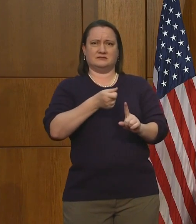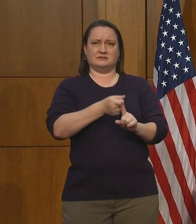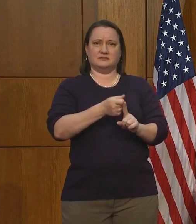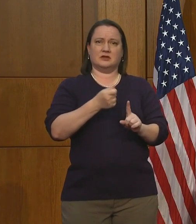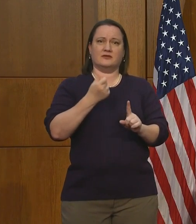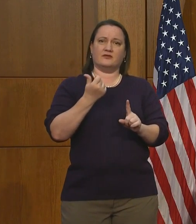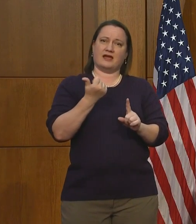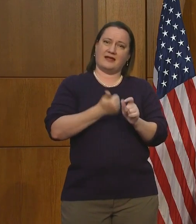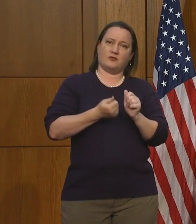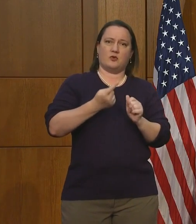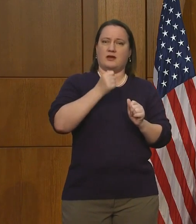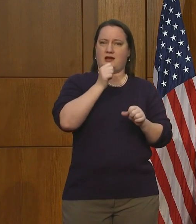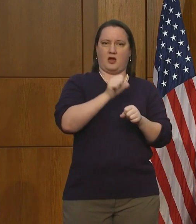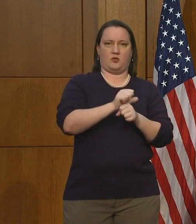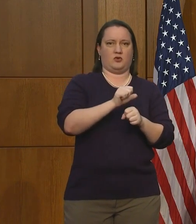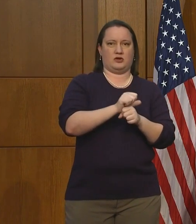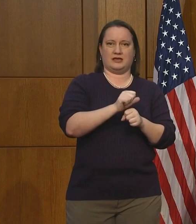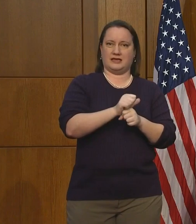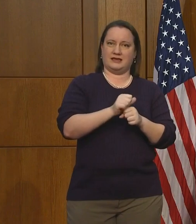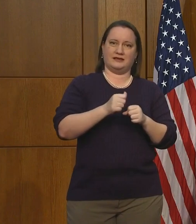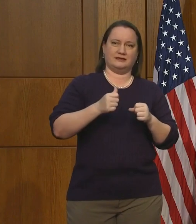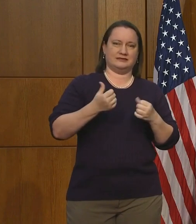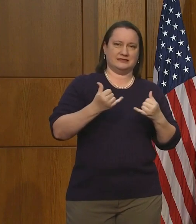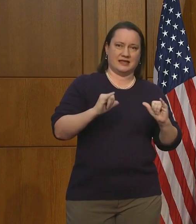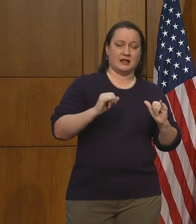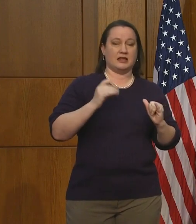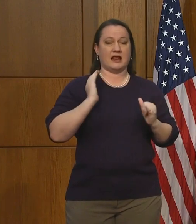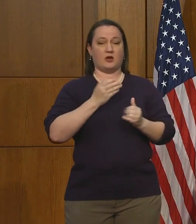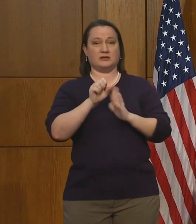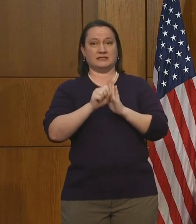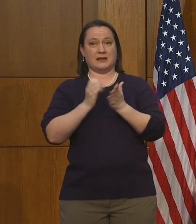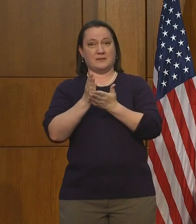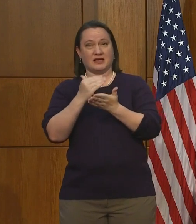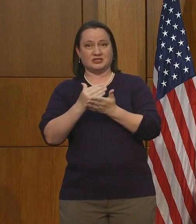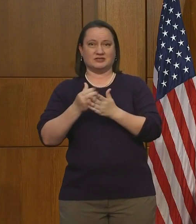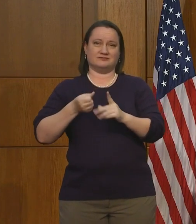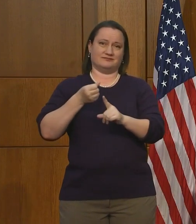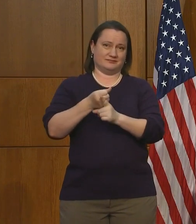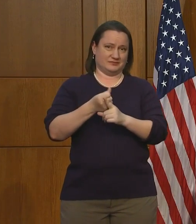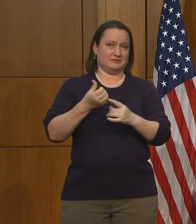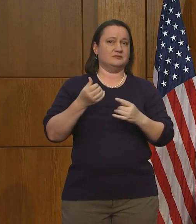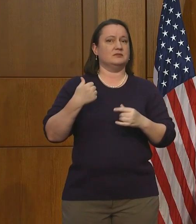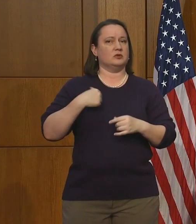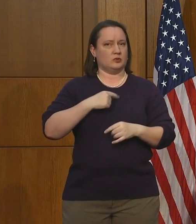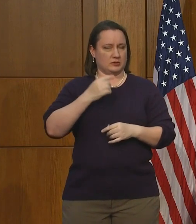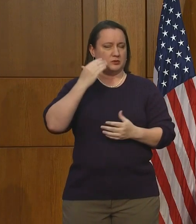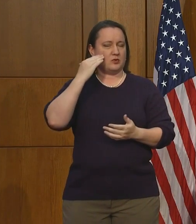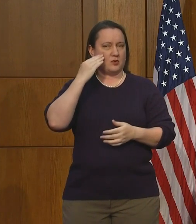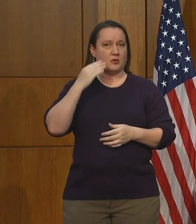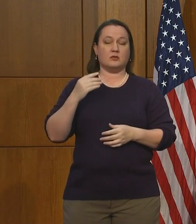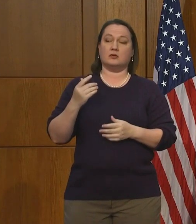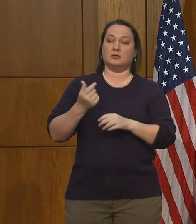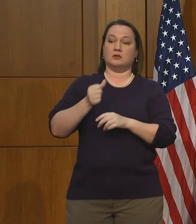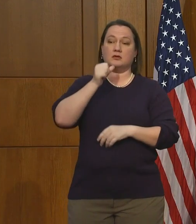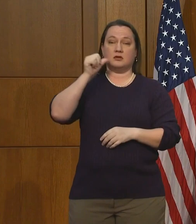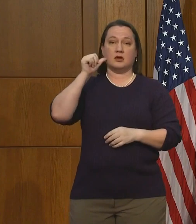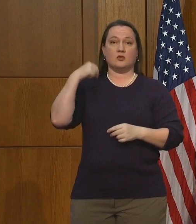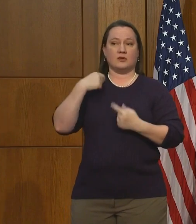EVERYONE WHO IS NOT WORKING AND FOR OUR STATE BUDGET. WE KNOW